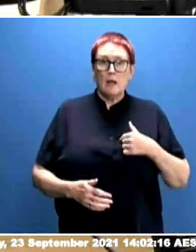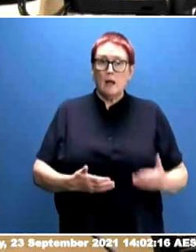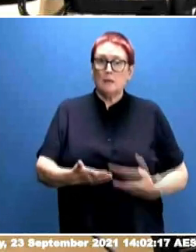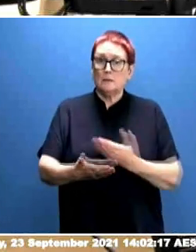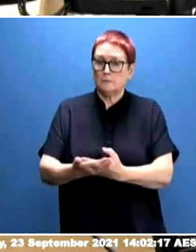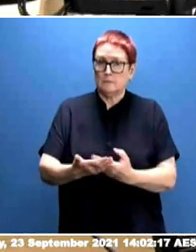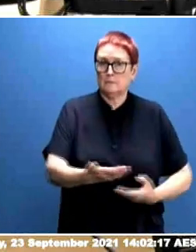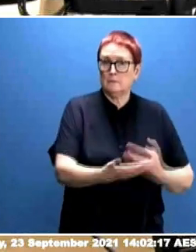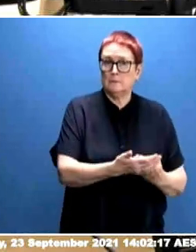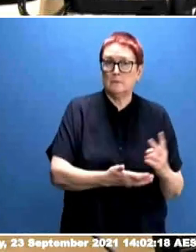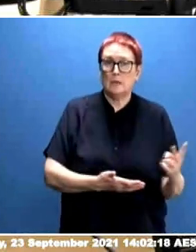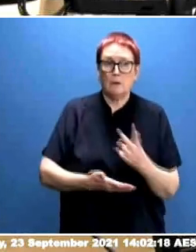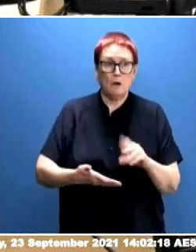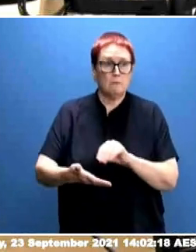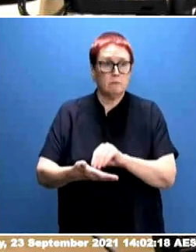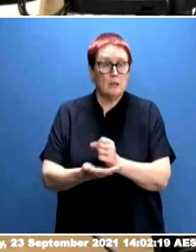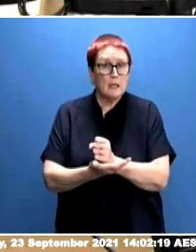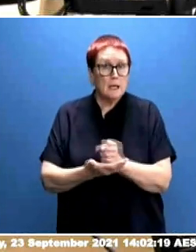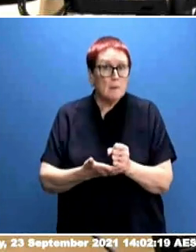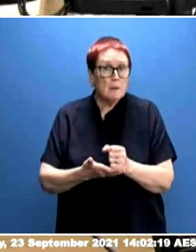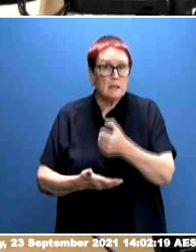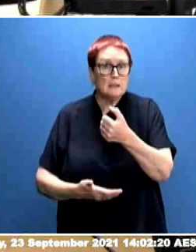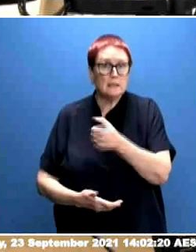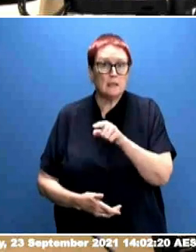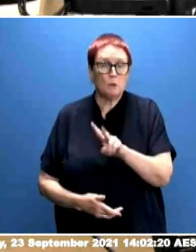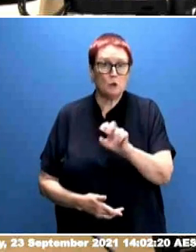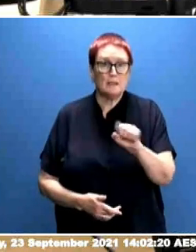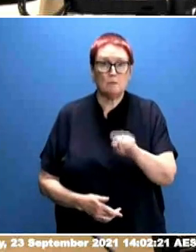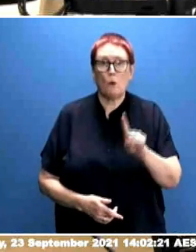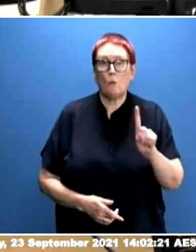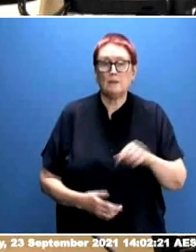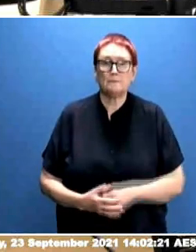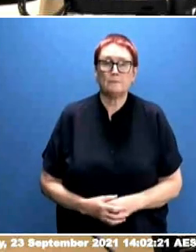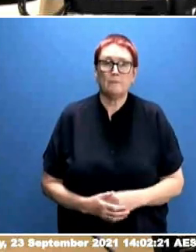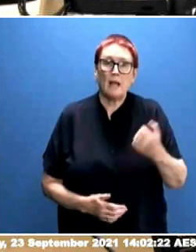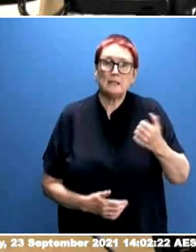marked Exhibits 16.26.1 to 16.26.2.